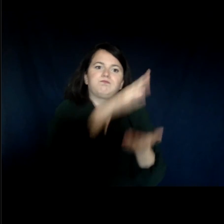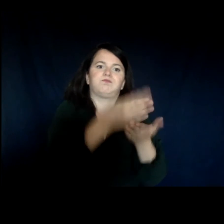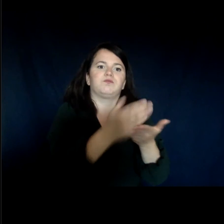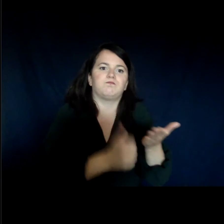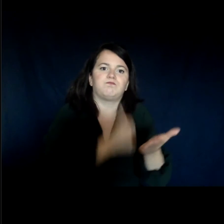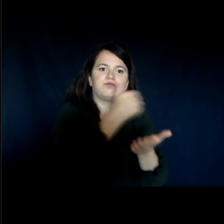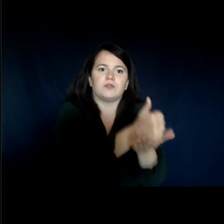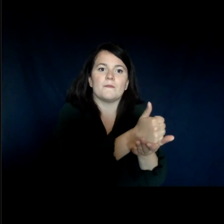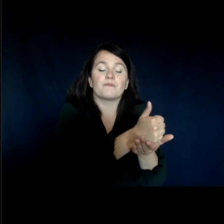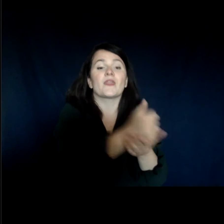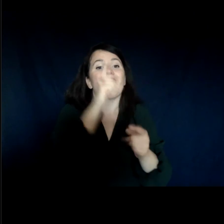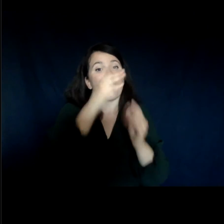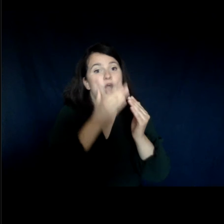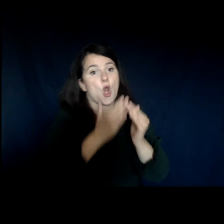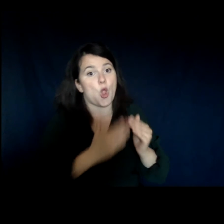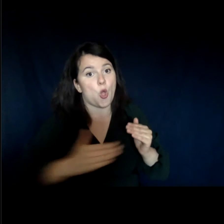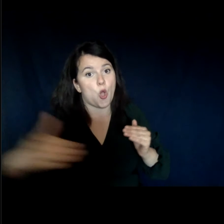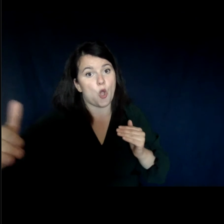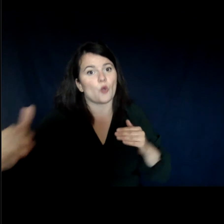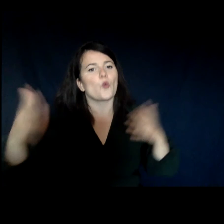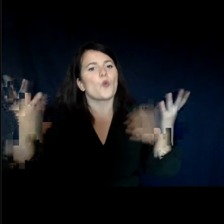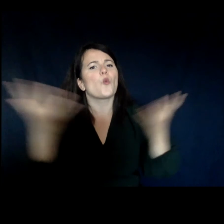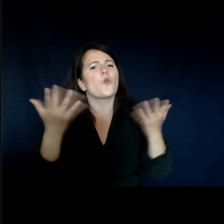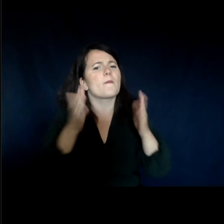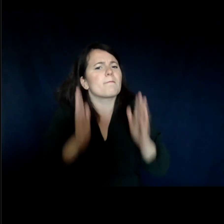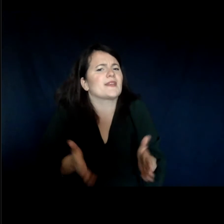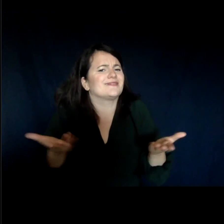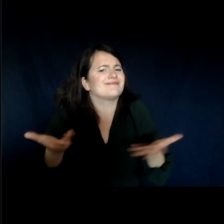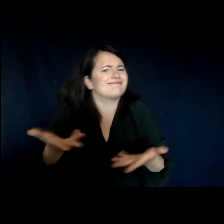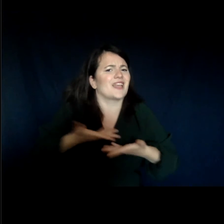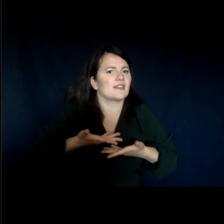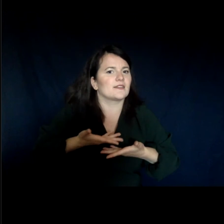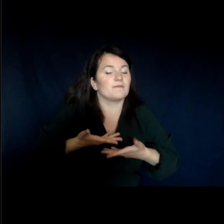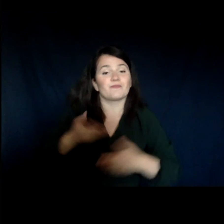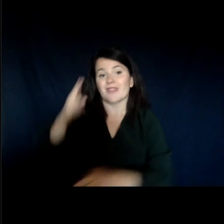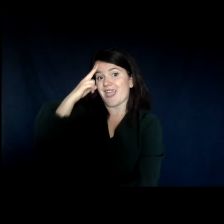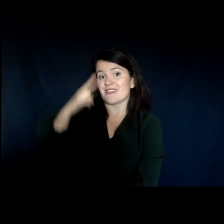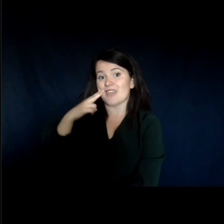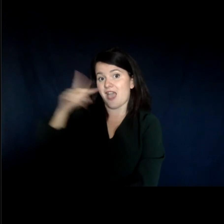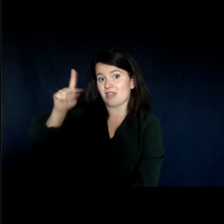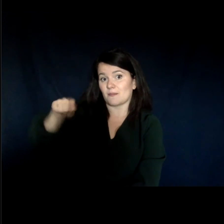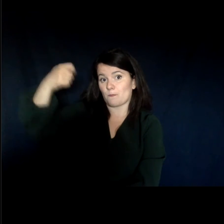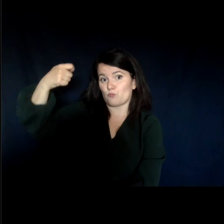by the EDF president, we should look also at the long-term here.